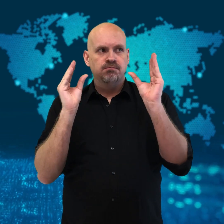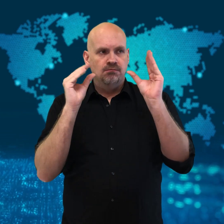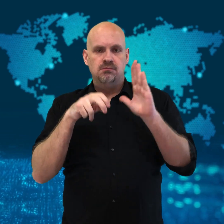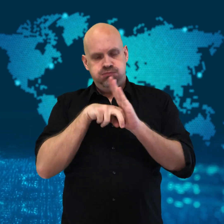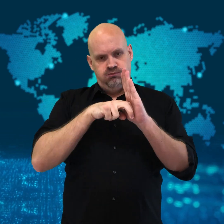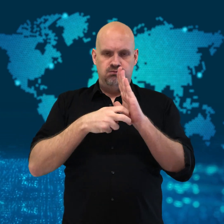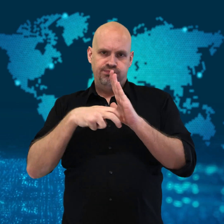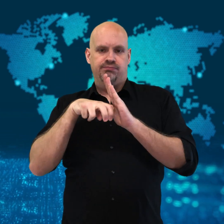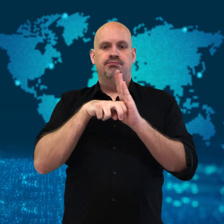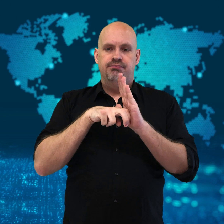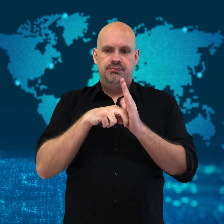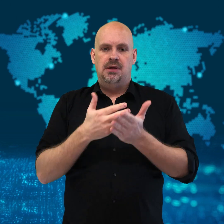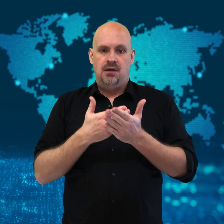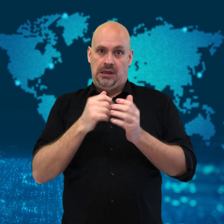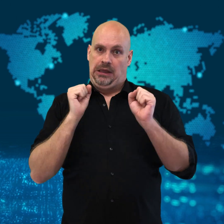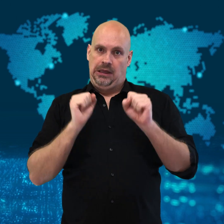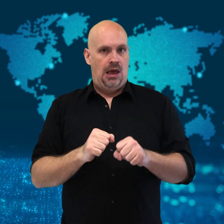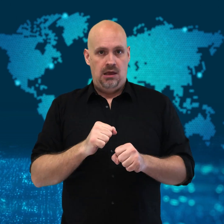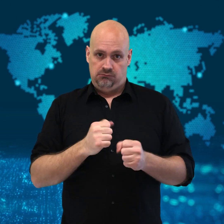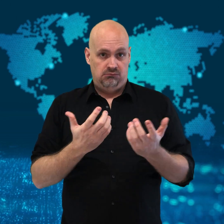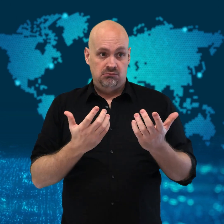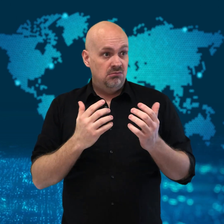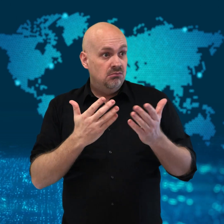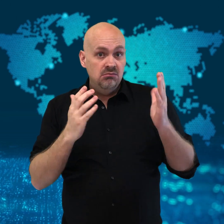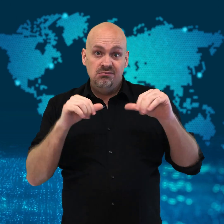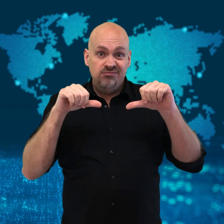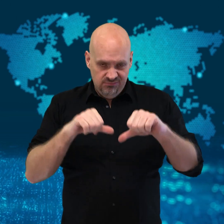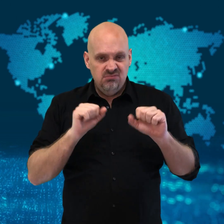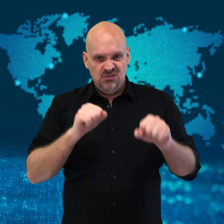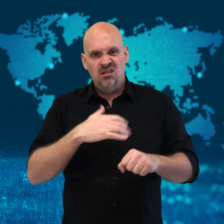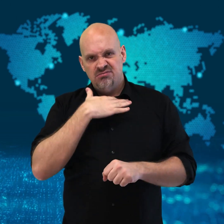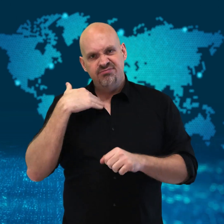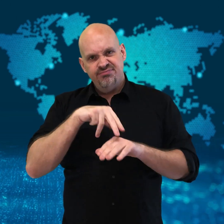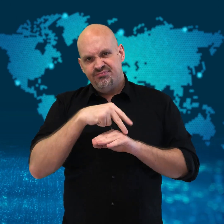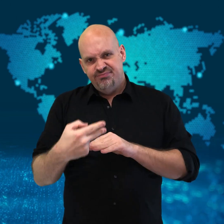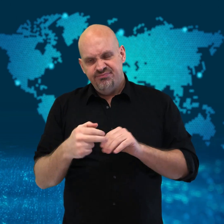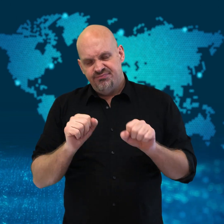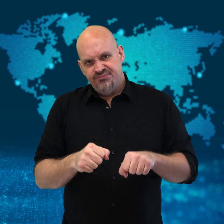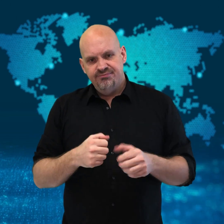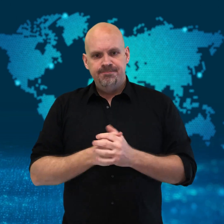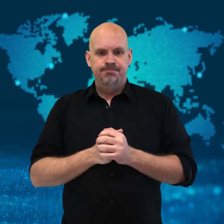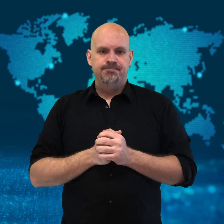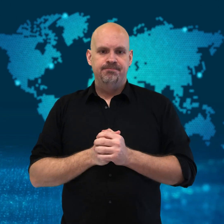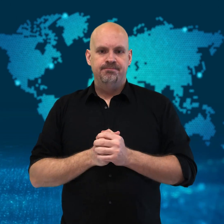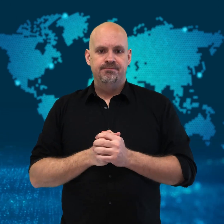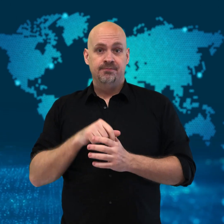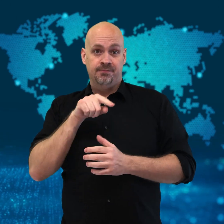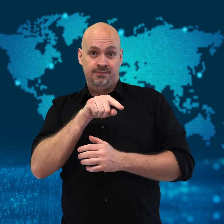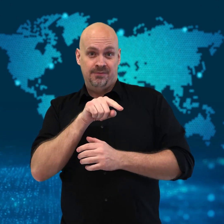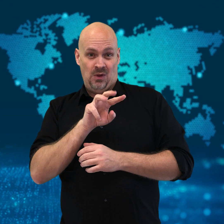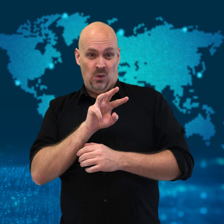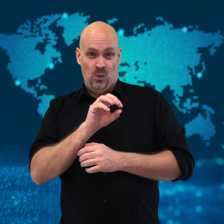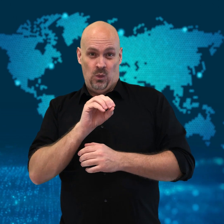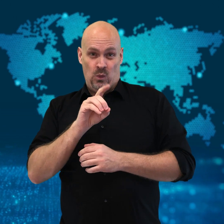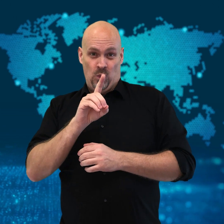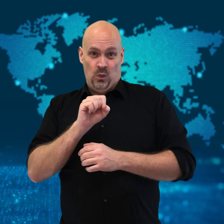He was taken to the hospital for surgery on both of his legs.